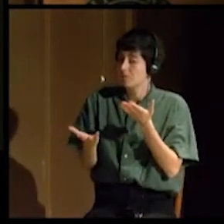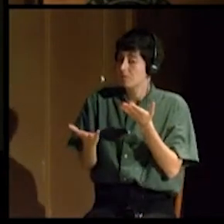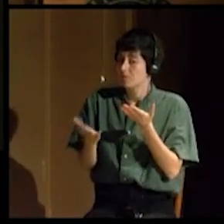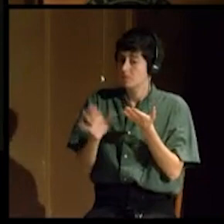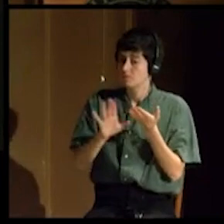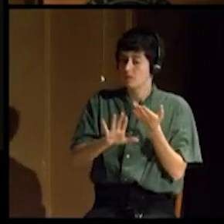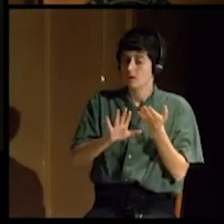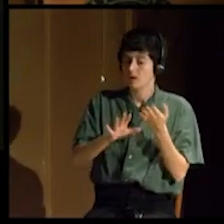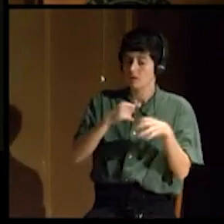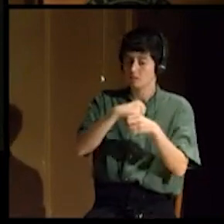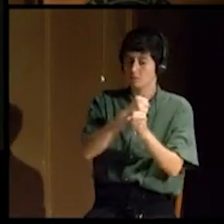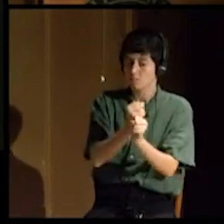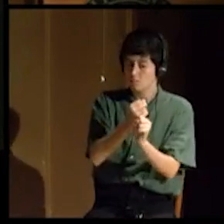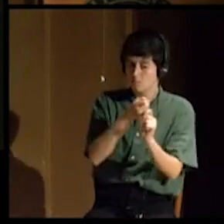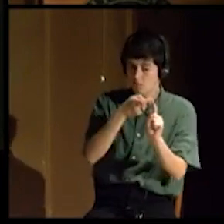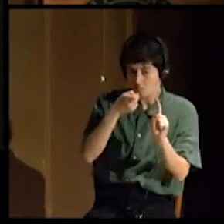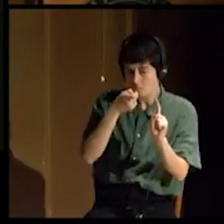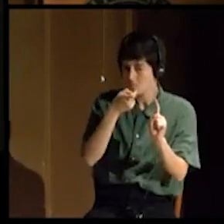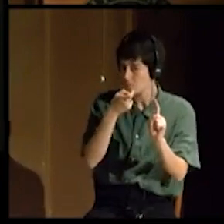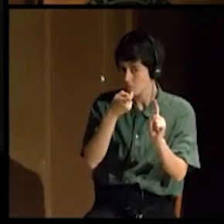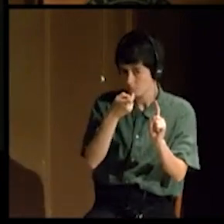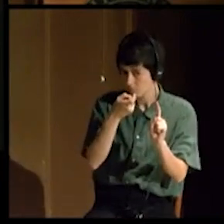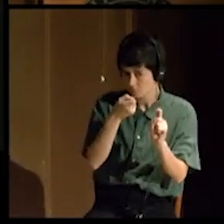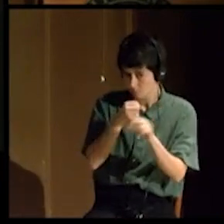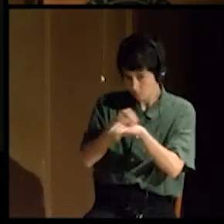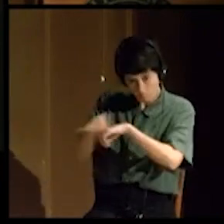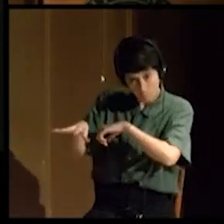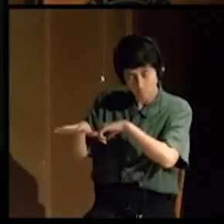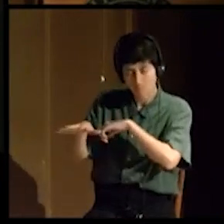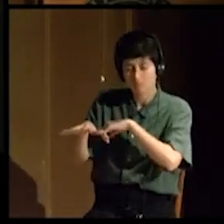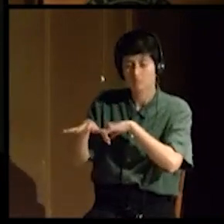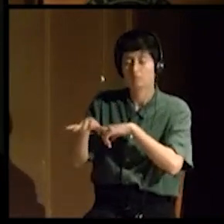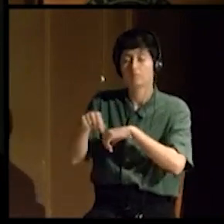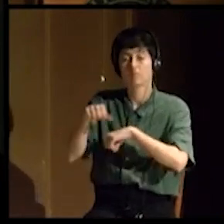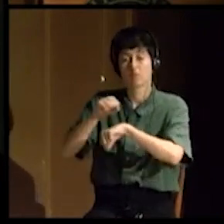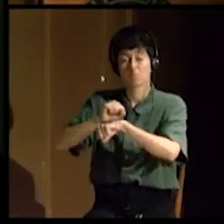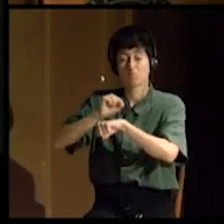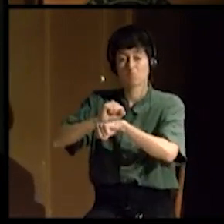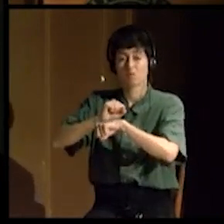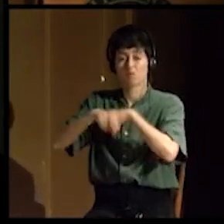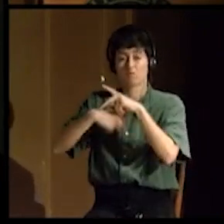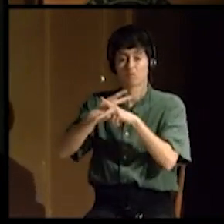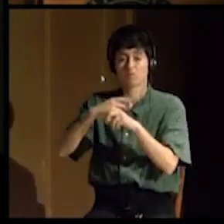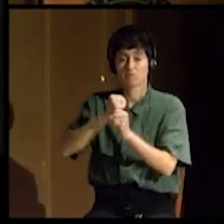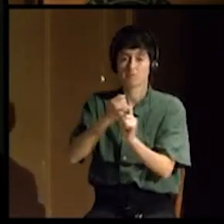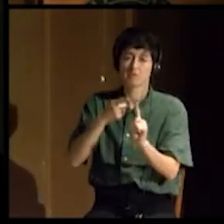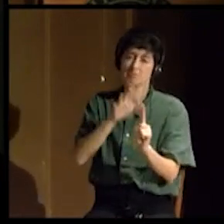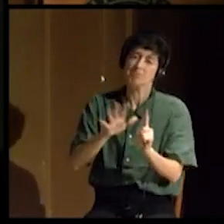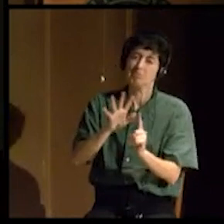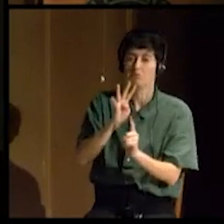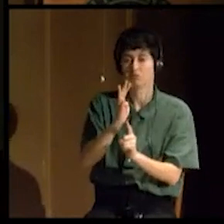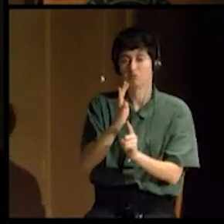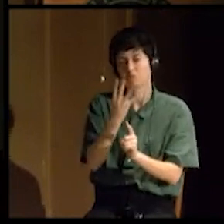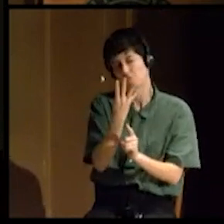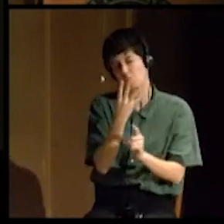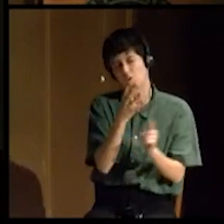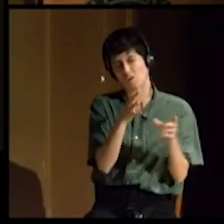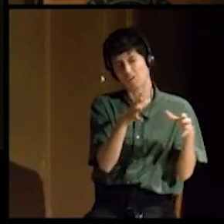And so these rocks are made mostly of four components. Their bulk chemistry. So this is like what you would get if you analyze the whole